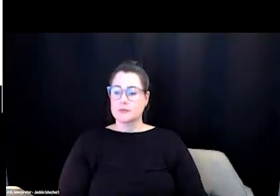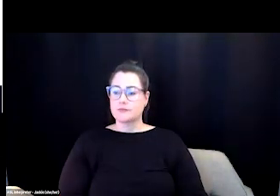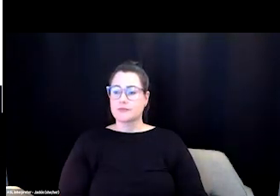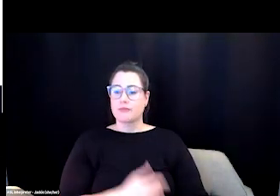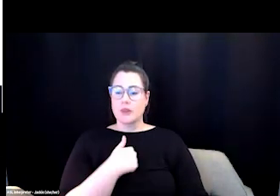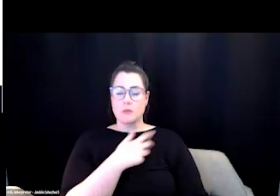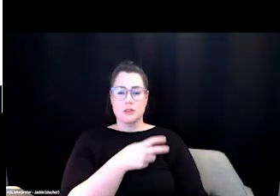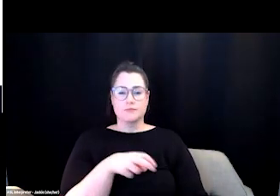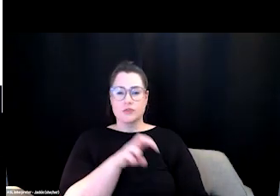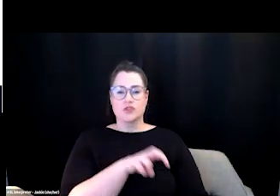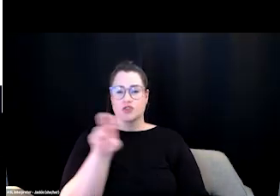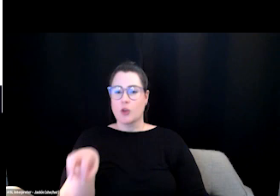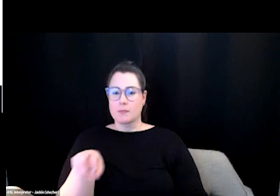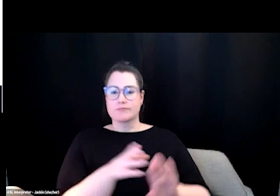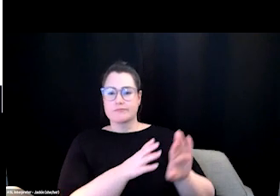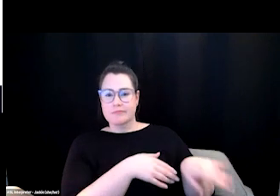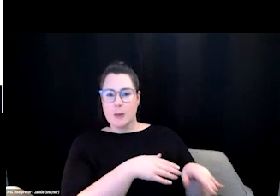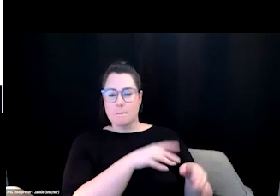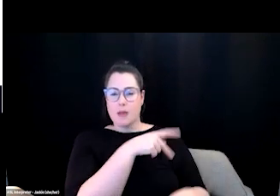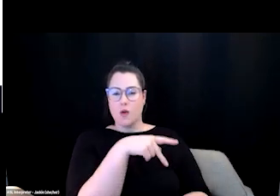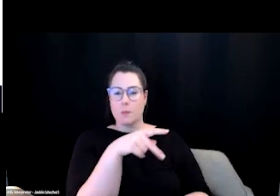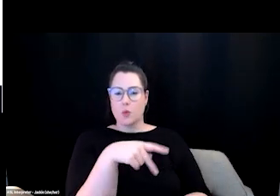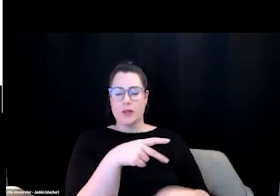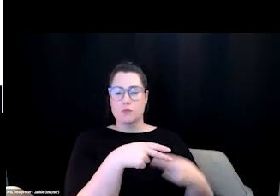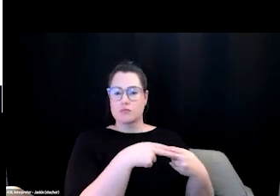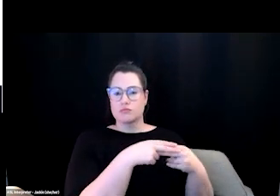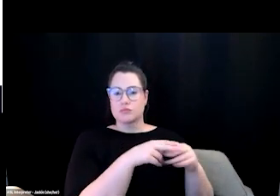And I'm going to go over some of the highlights of preparing a proposal. Very basic.